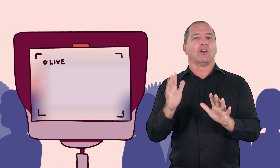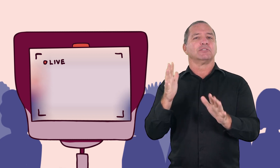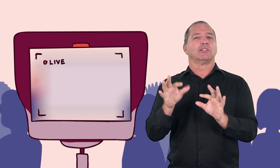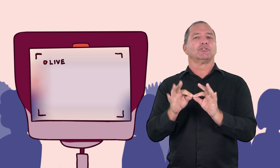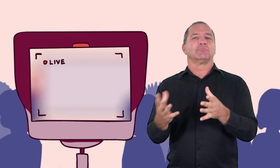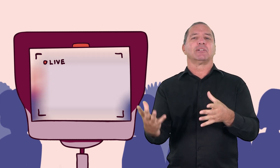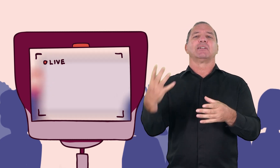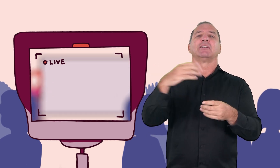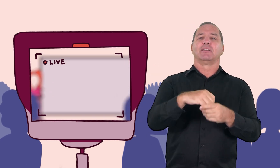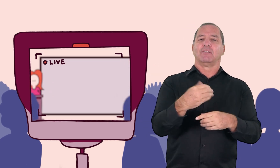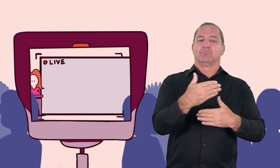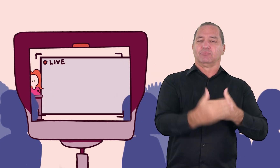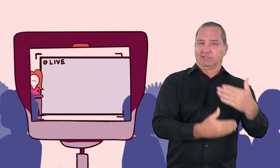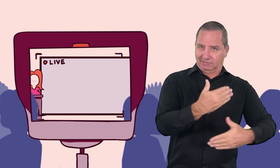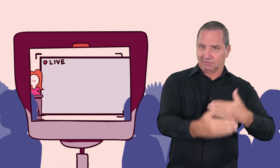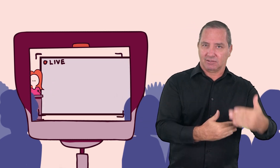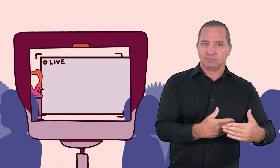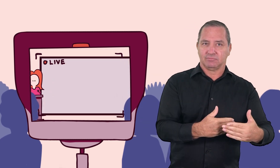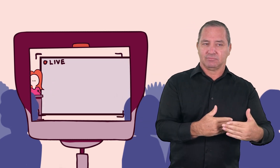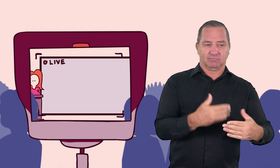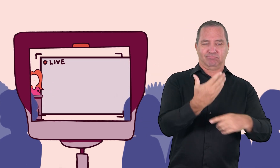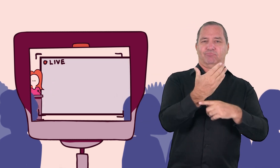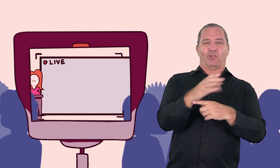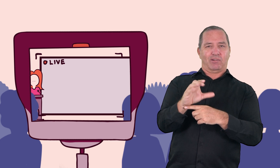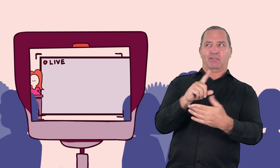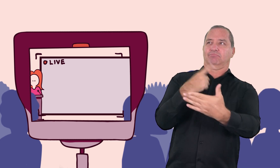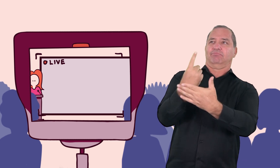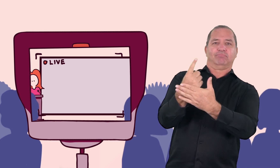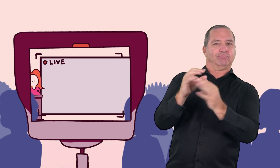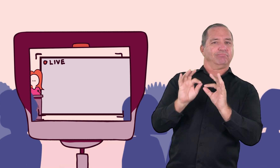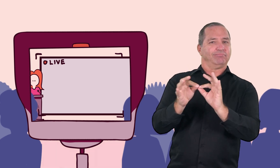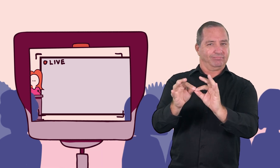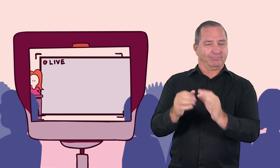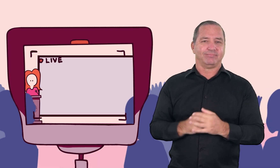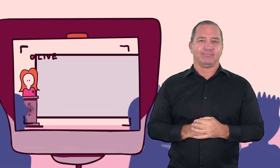to allow for Auslan interpretation to be incorporated into the broadcast of proceedings.